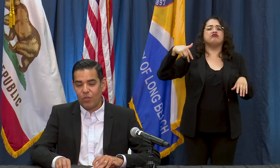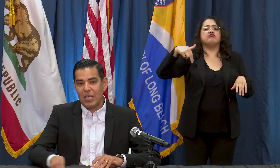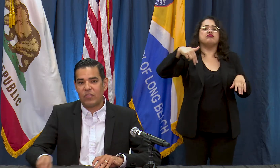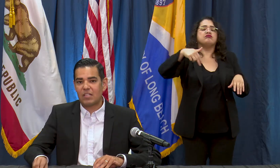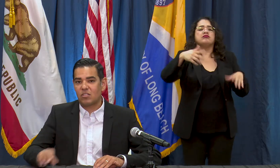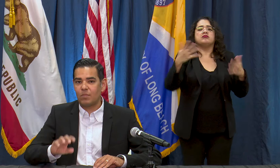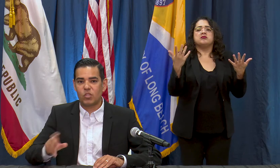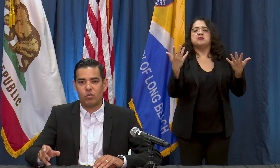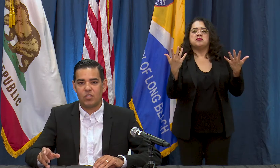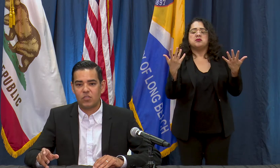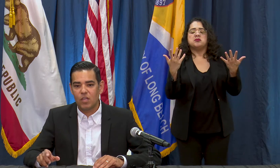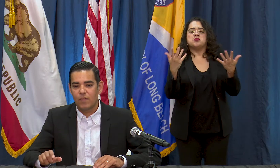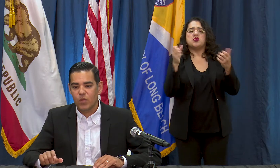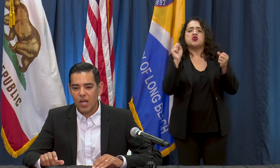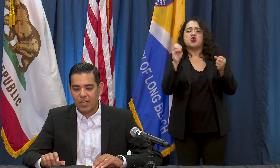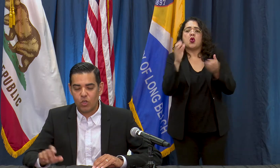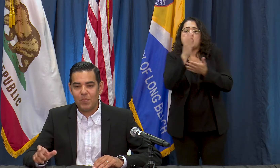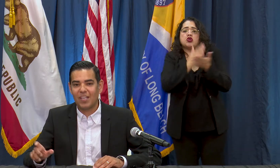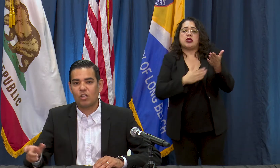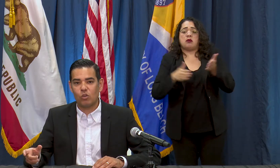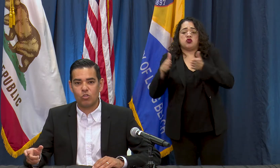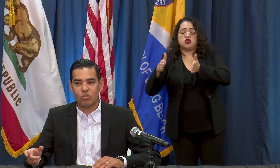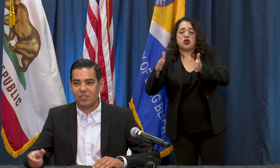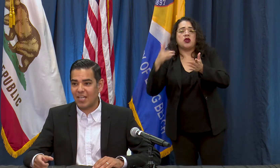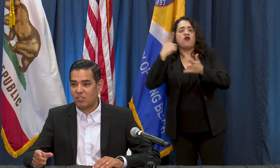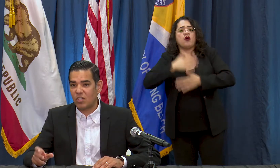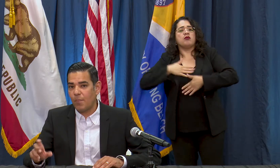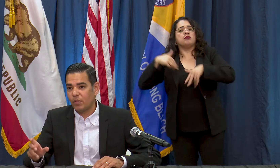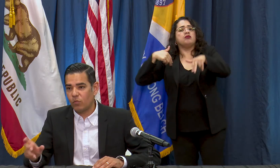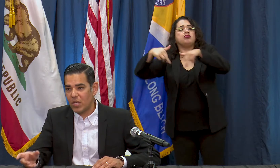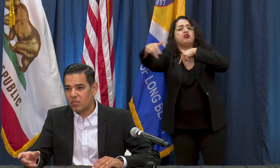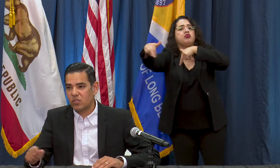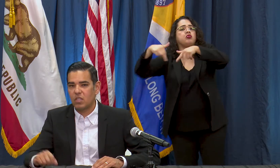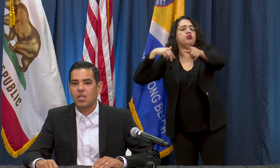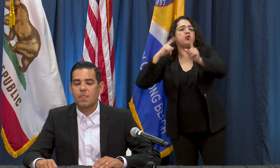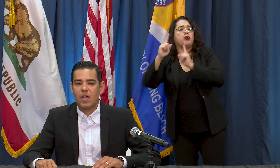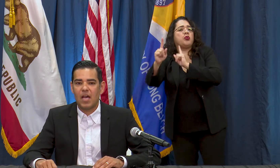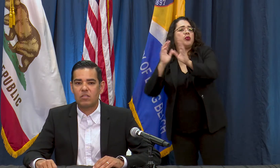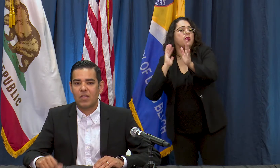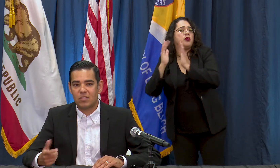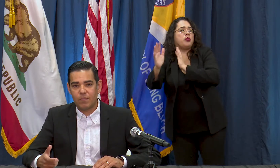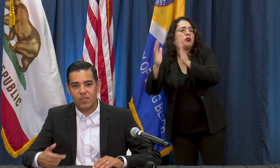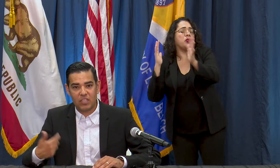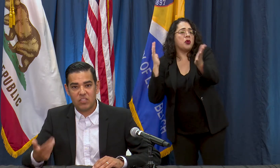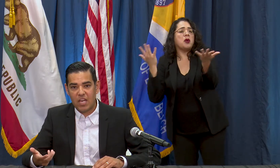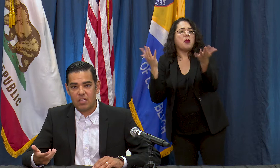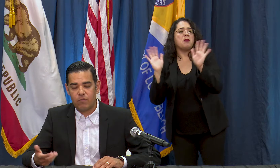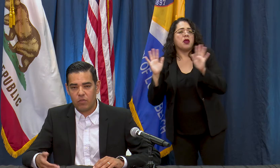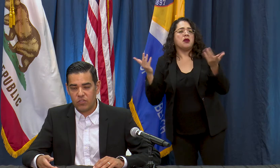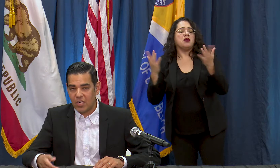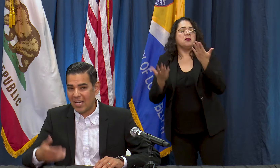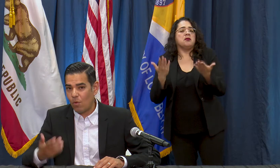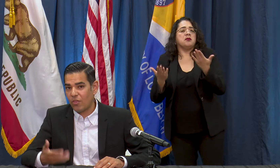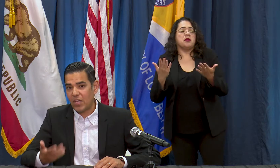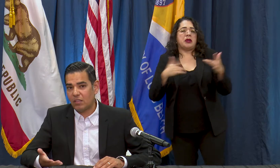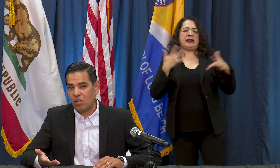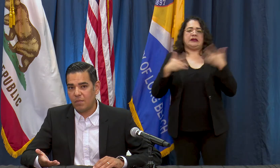think that some streets could begin closures in the next couple of weeks and so that's something that's exciting for the city and I want to thank the Long Beach